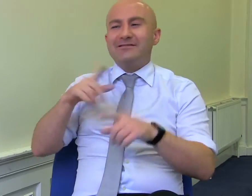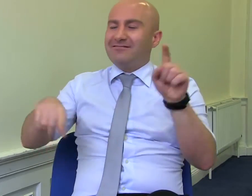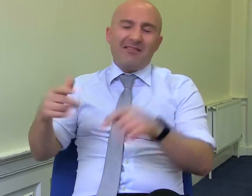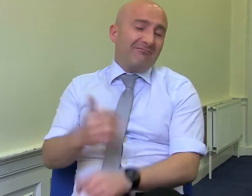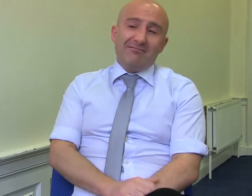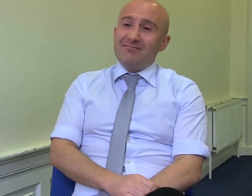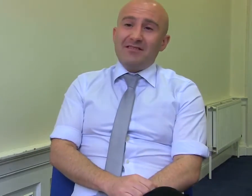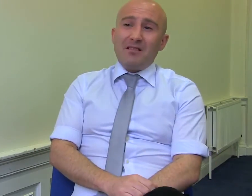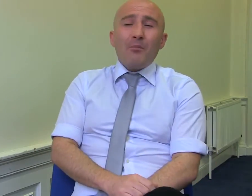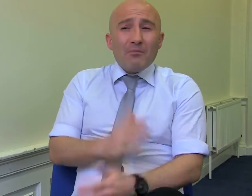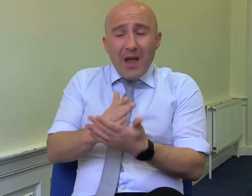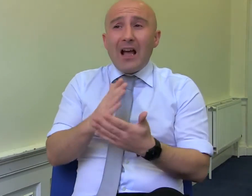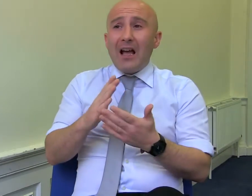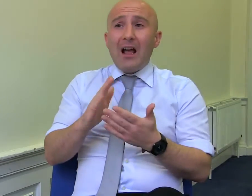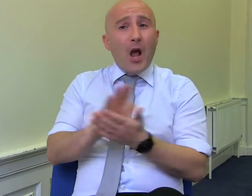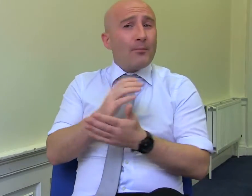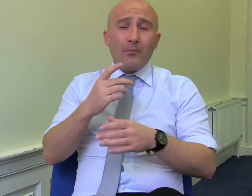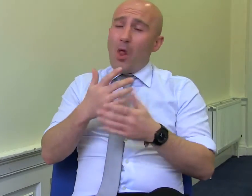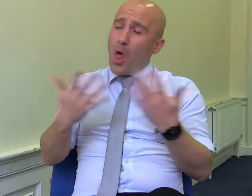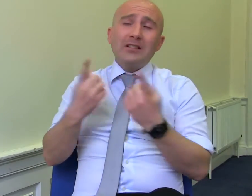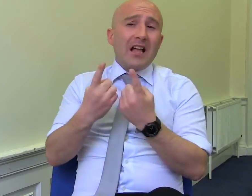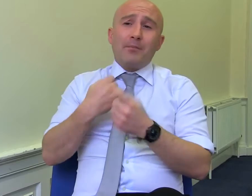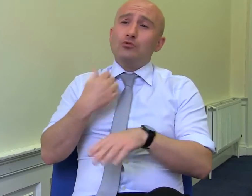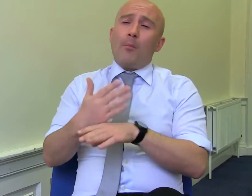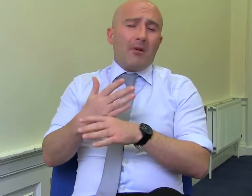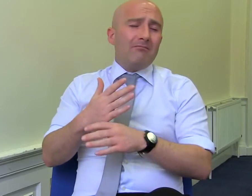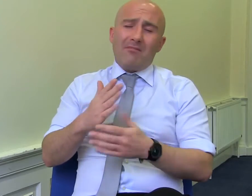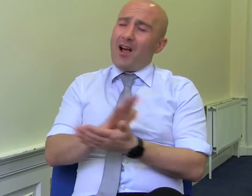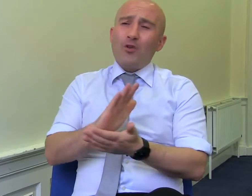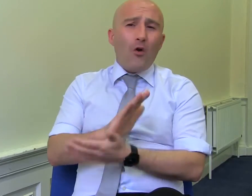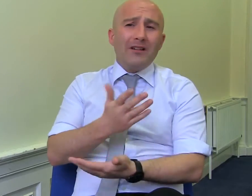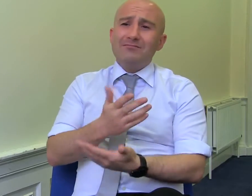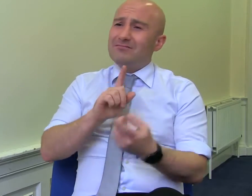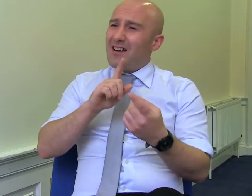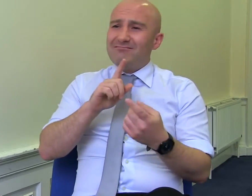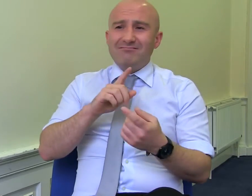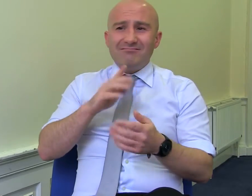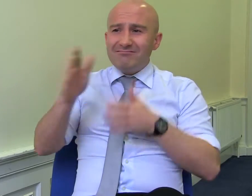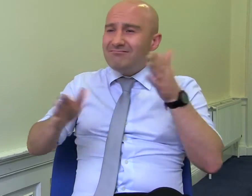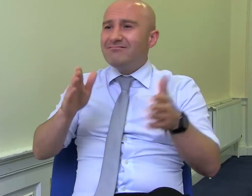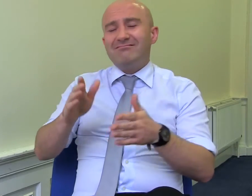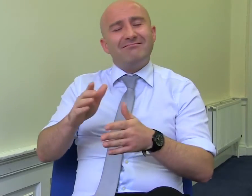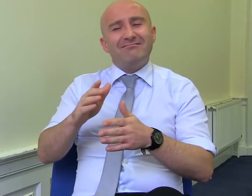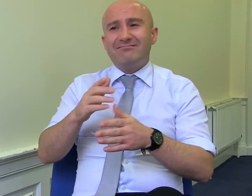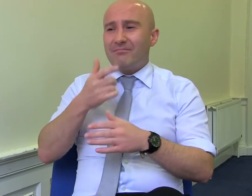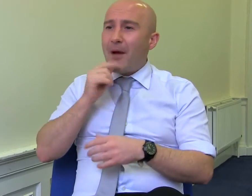Just being able to be part of people’s lives. Everything about my job I enjoy, the experiences, the different people,